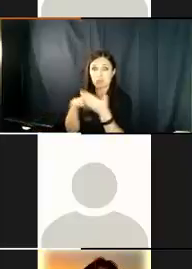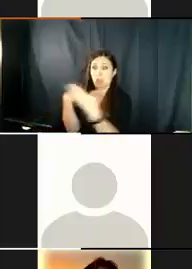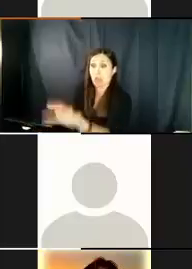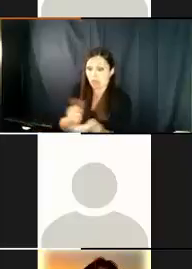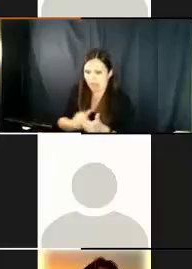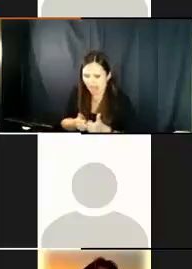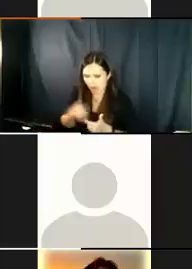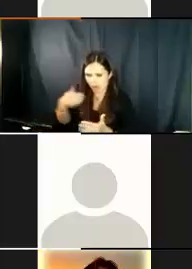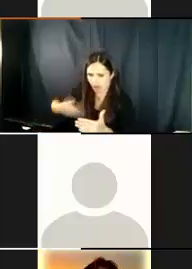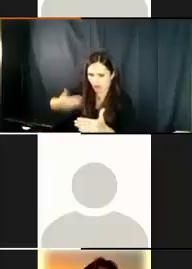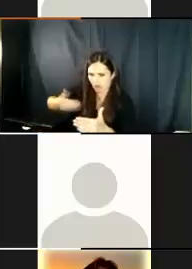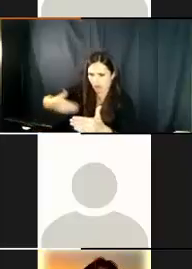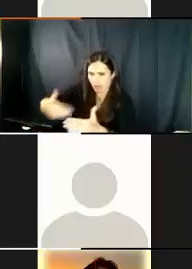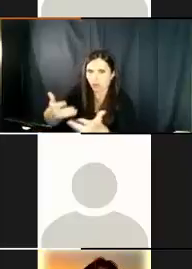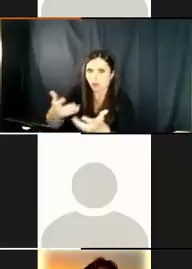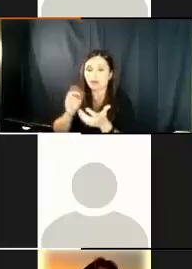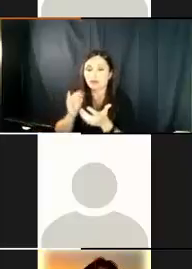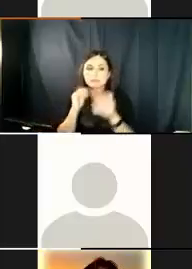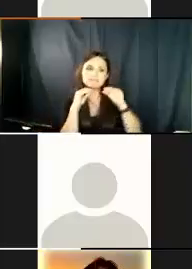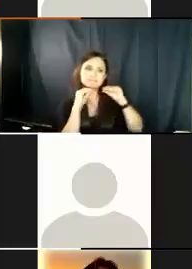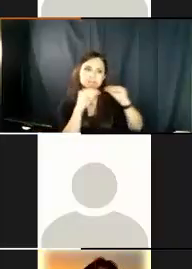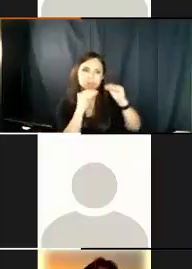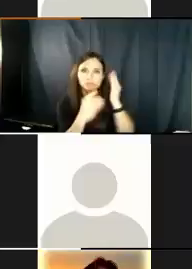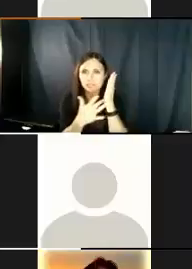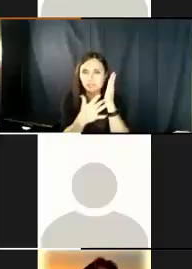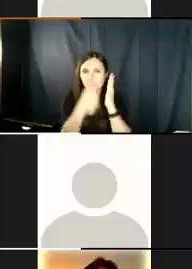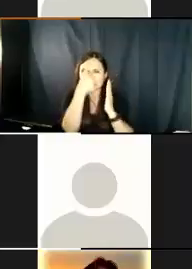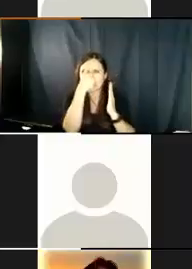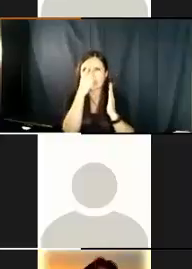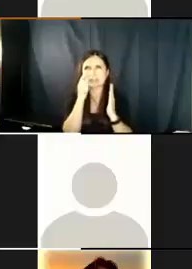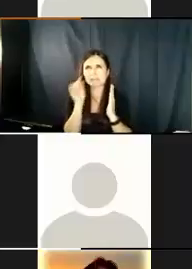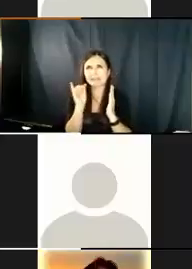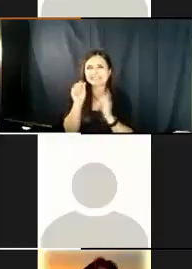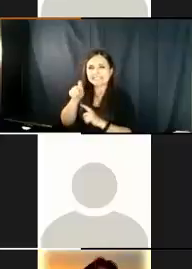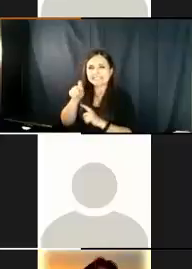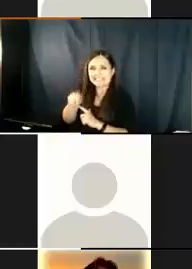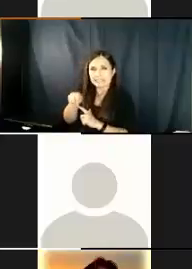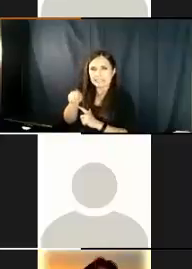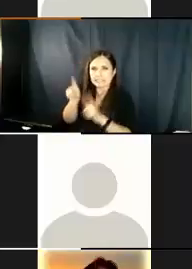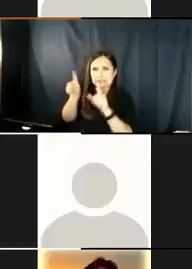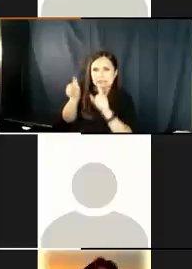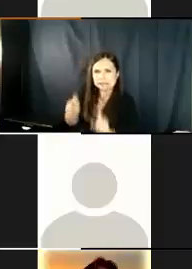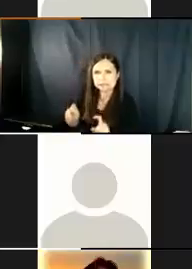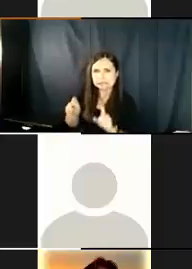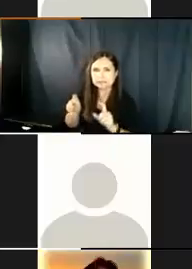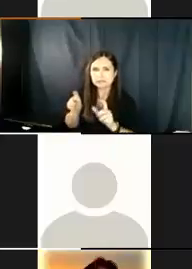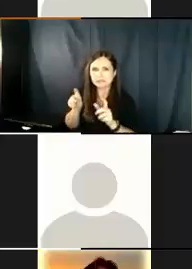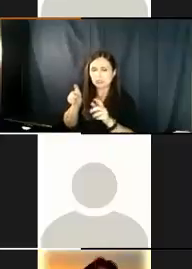And in terms of instructional technology, we think of that as in needs assessments. What do our students need?